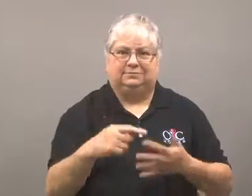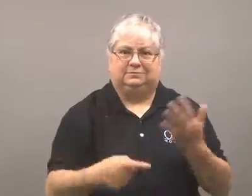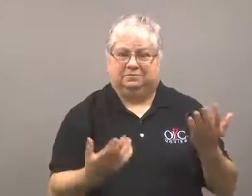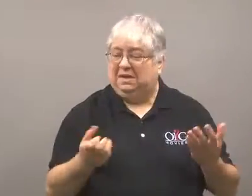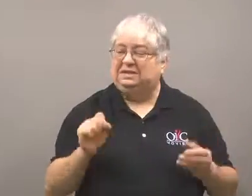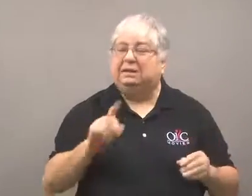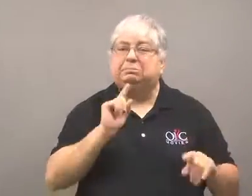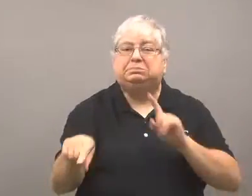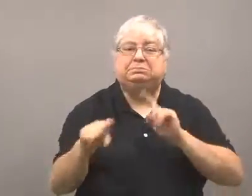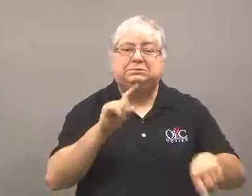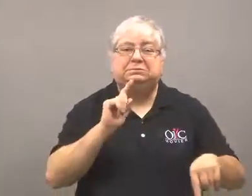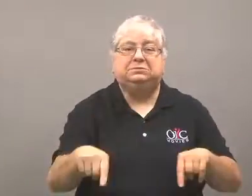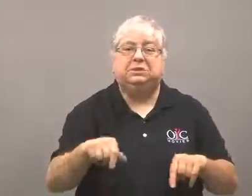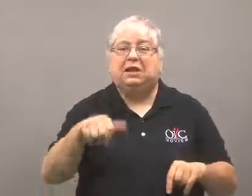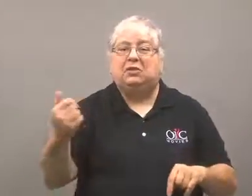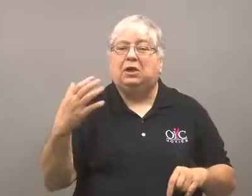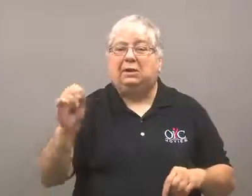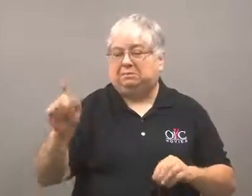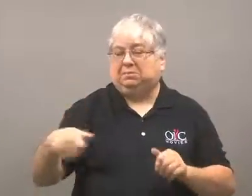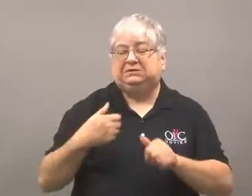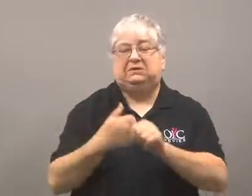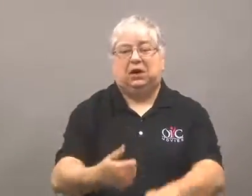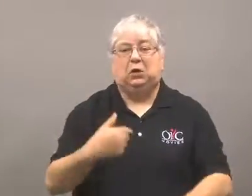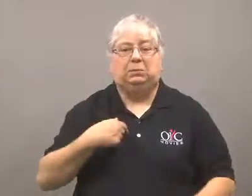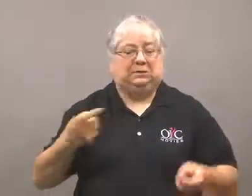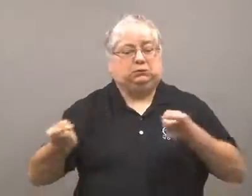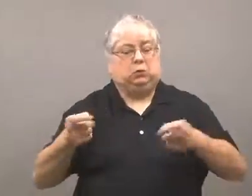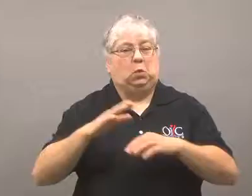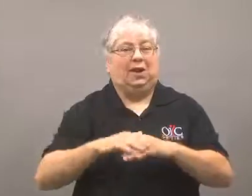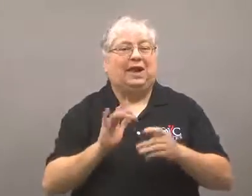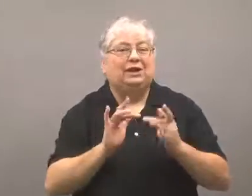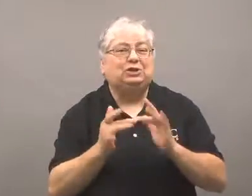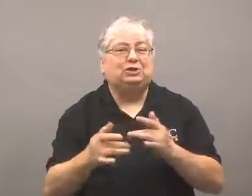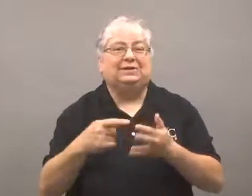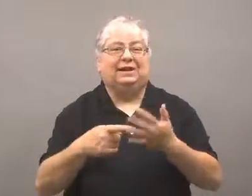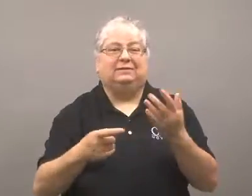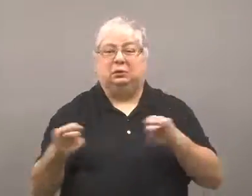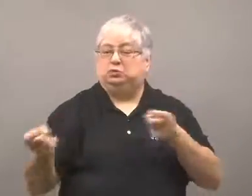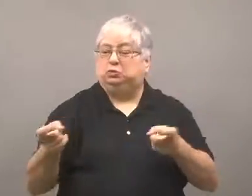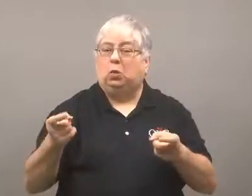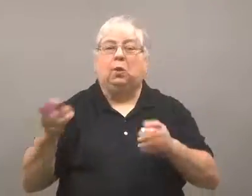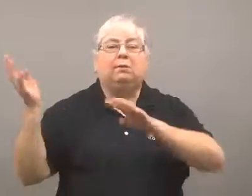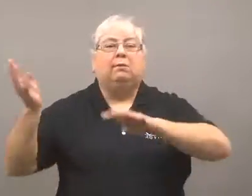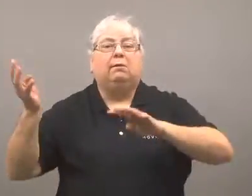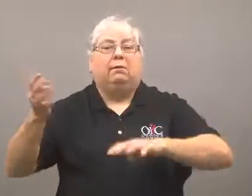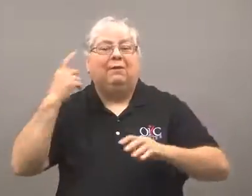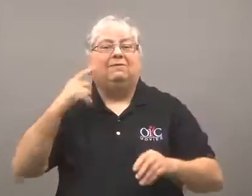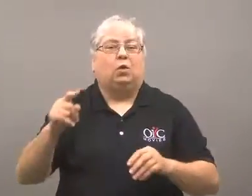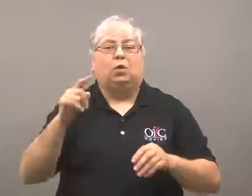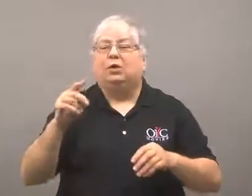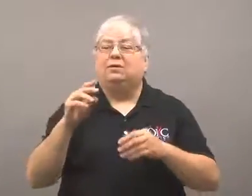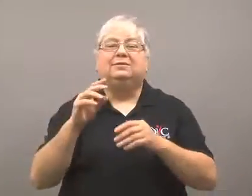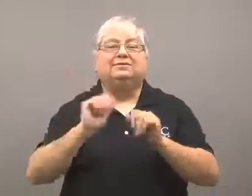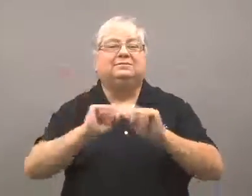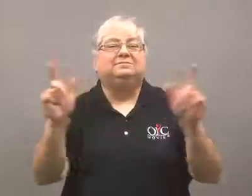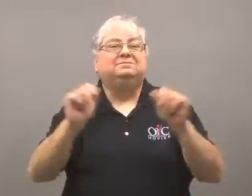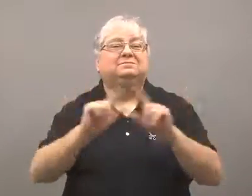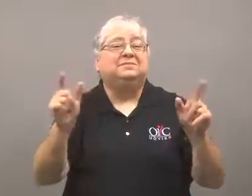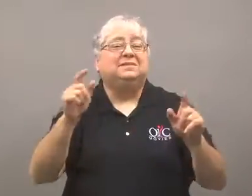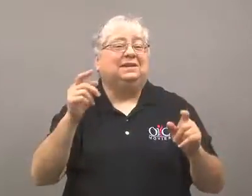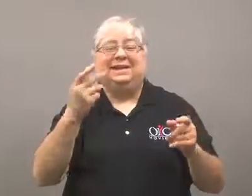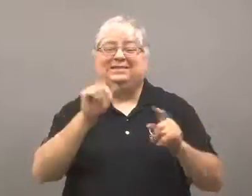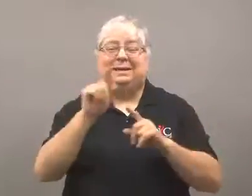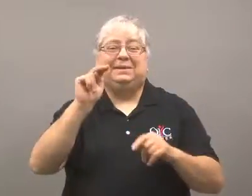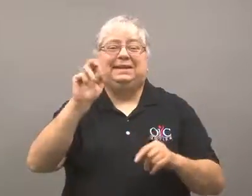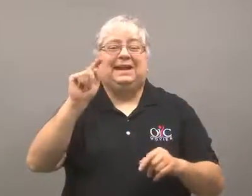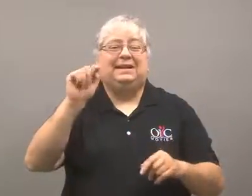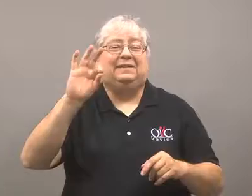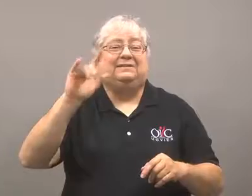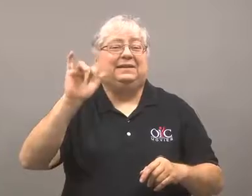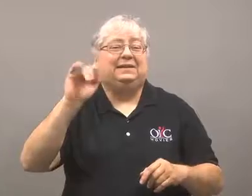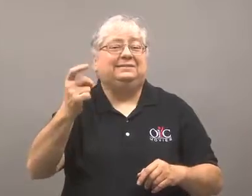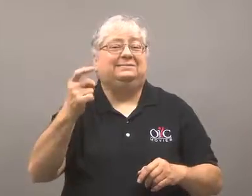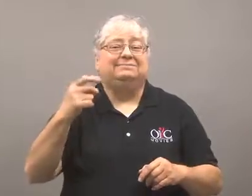It could control the market, access to the internet, and streaming services such as Netflix.